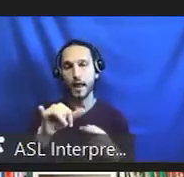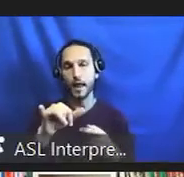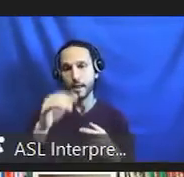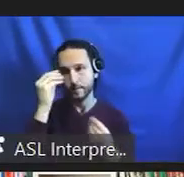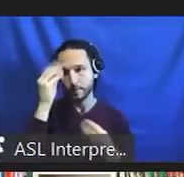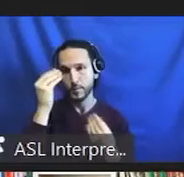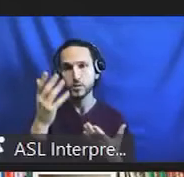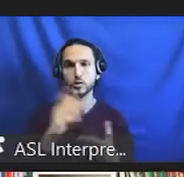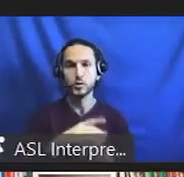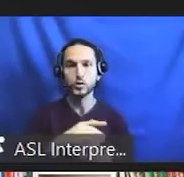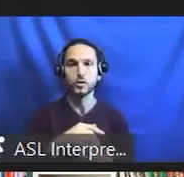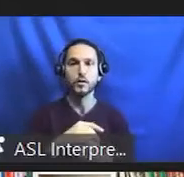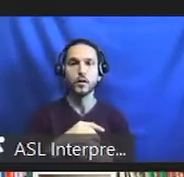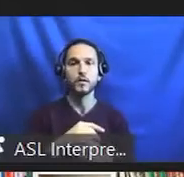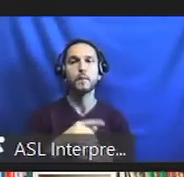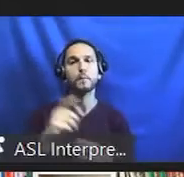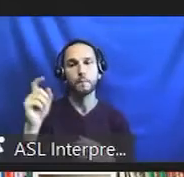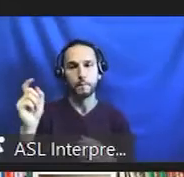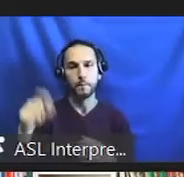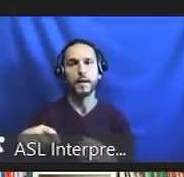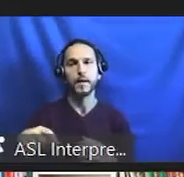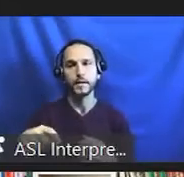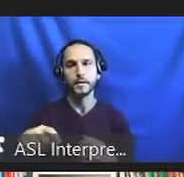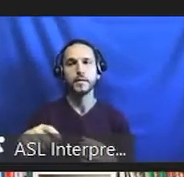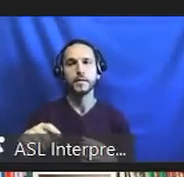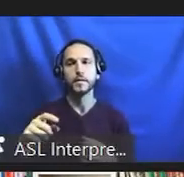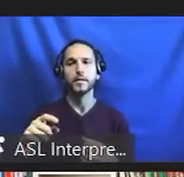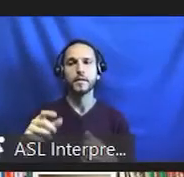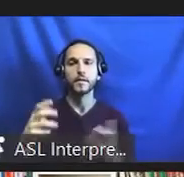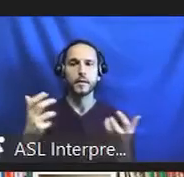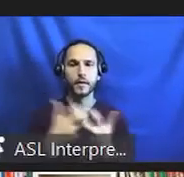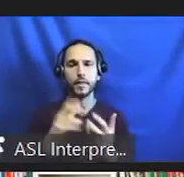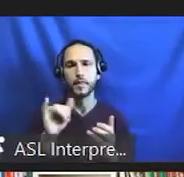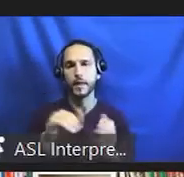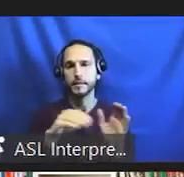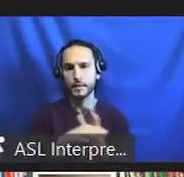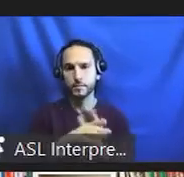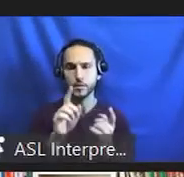then you're going to have to make sure that that's accessible to them somehow.